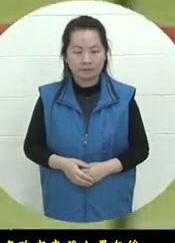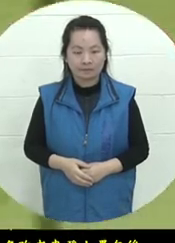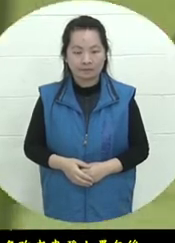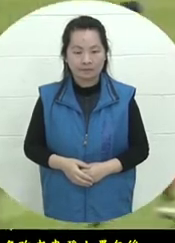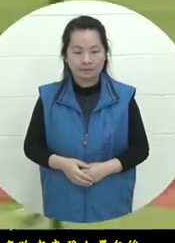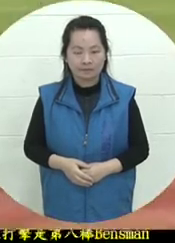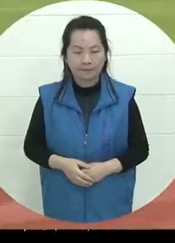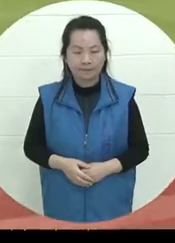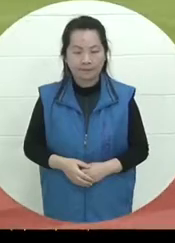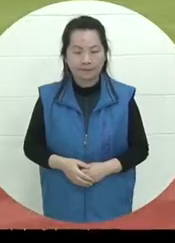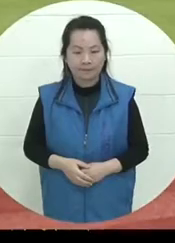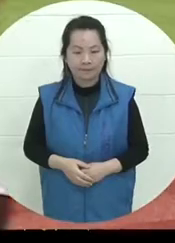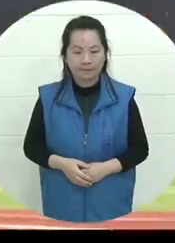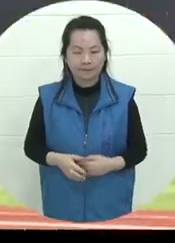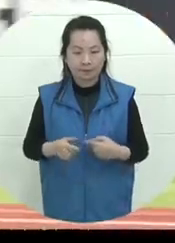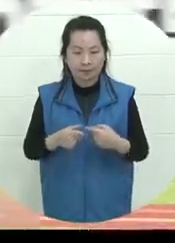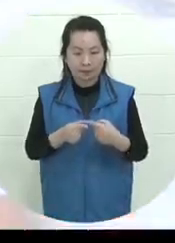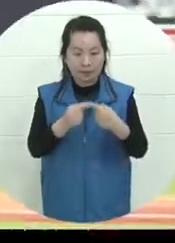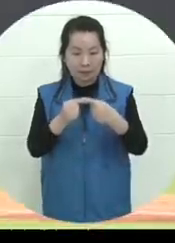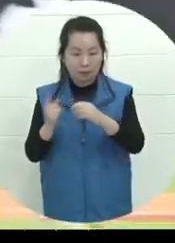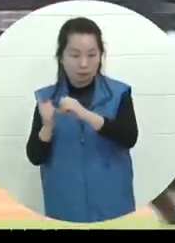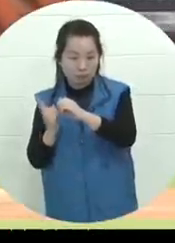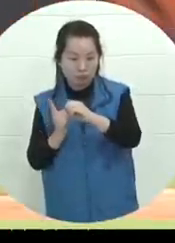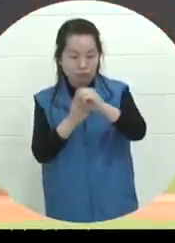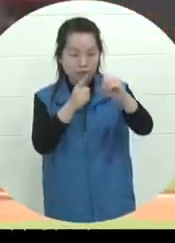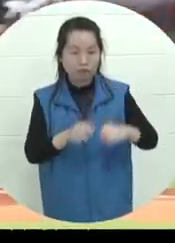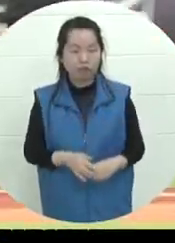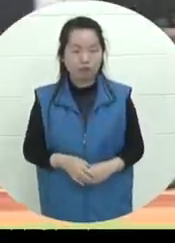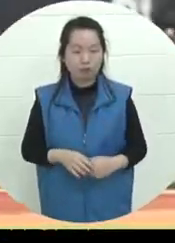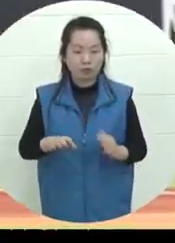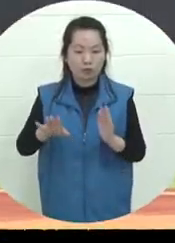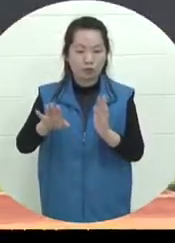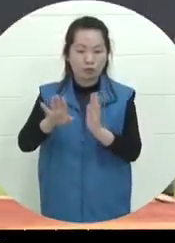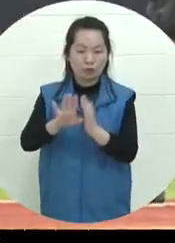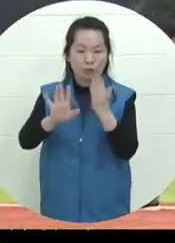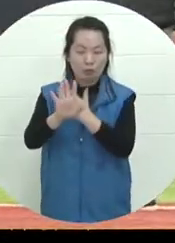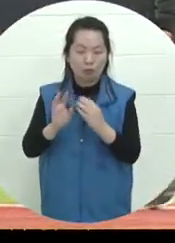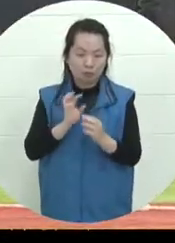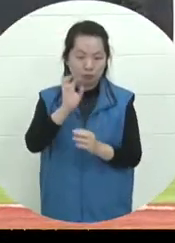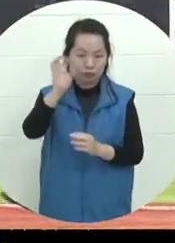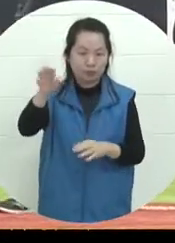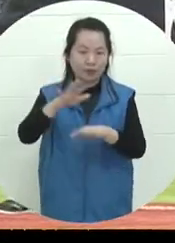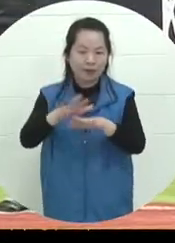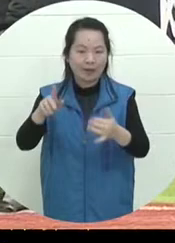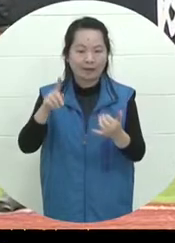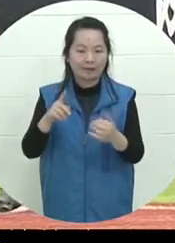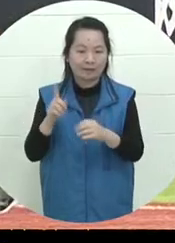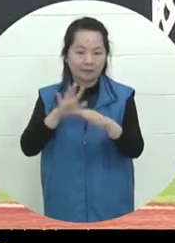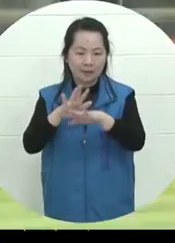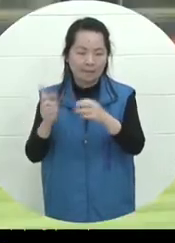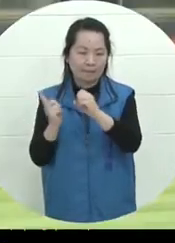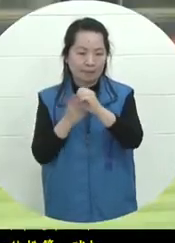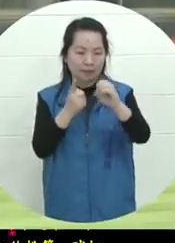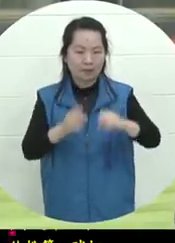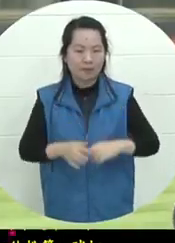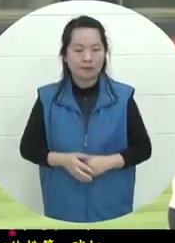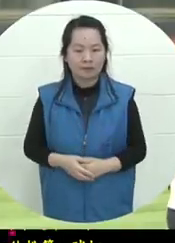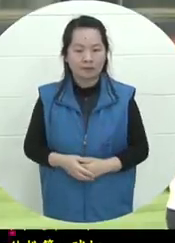who picked the first pitch here. The flat hit in the UI direction bounced and then entered the glove of the UI hand.